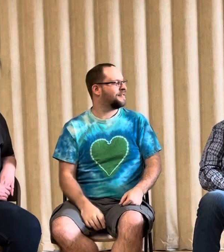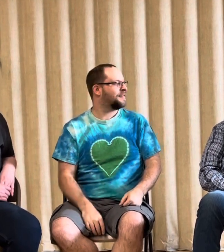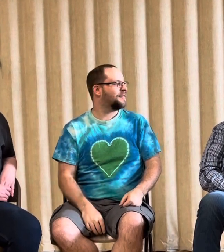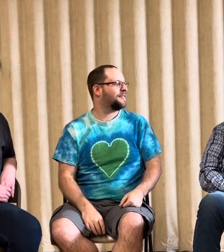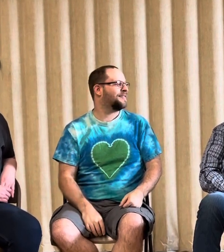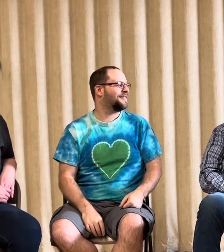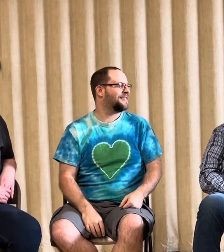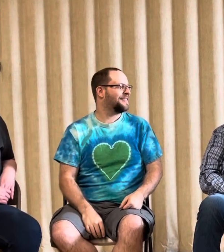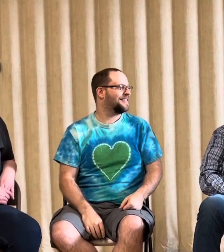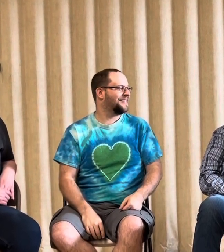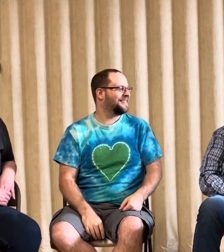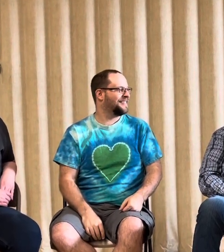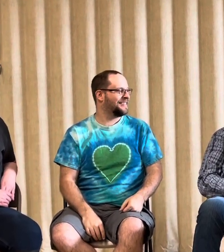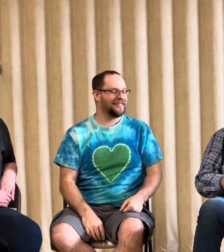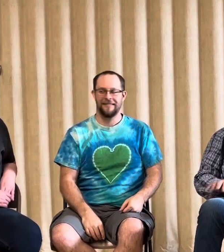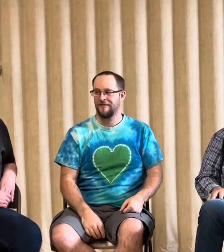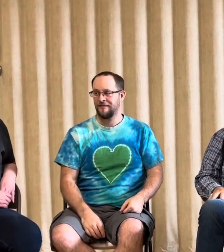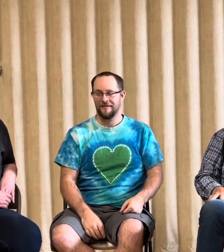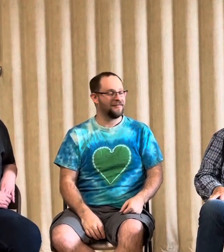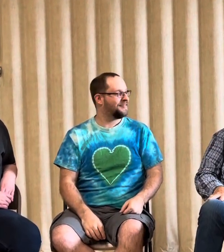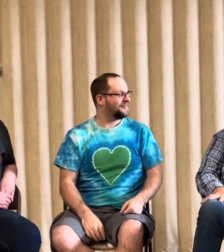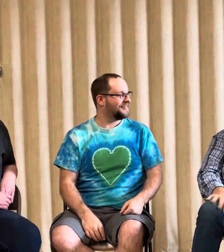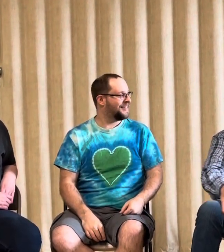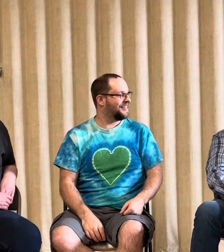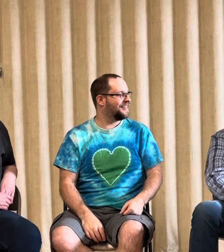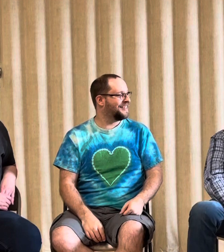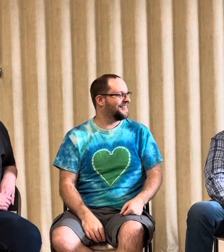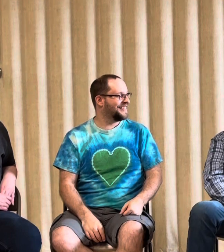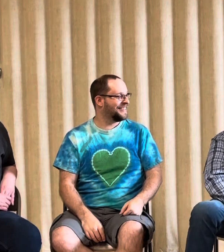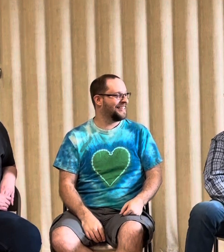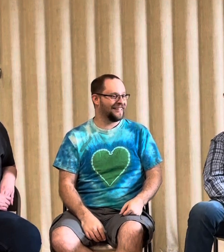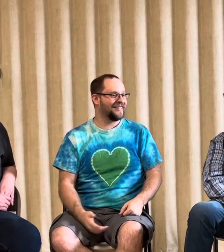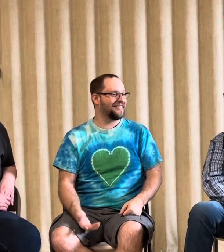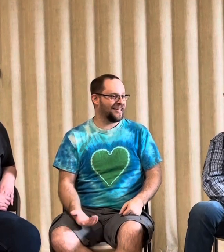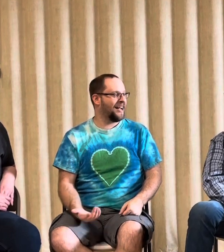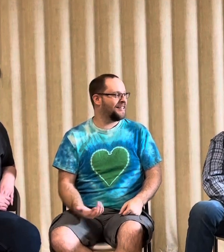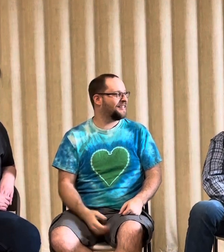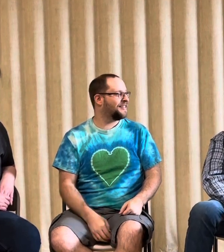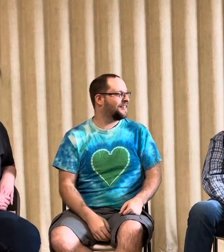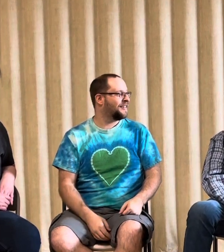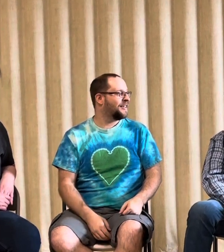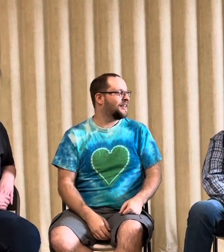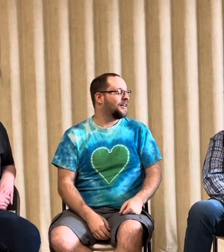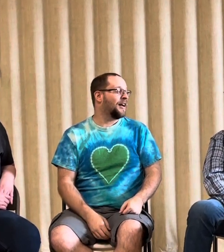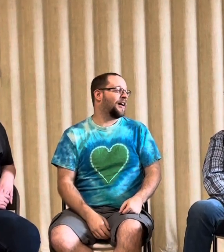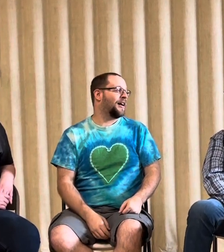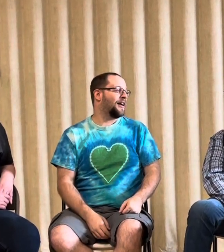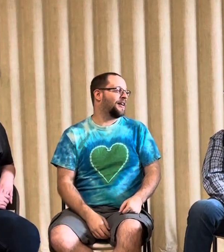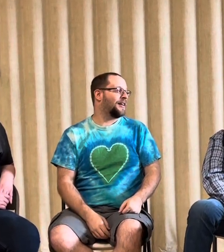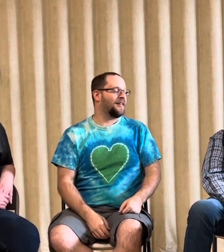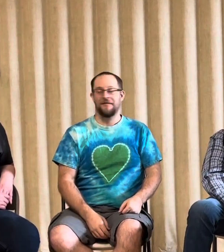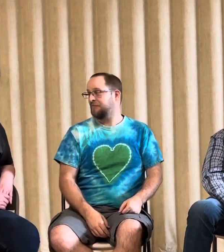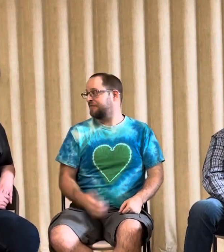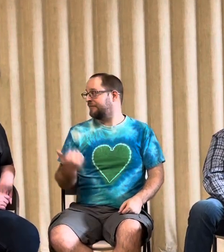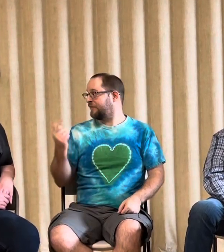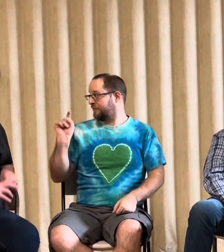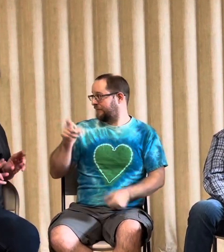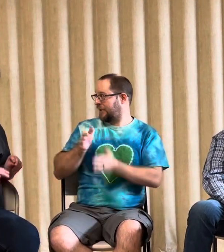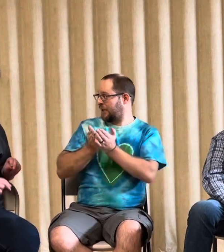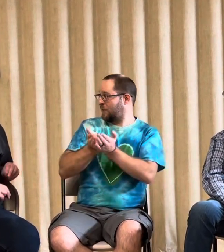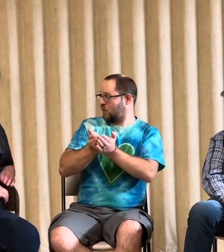can't get financing. BUSTER: That's why I was asking your grandma. She needed a boat. CALI: She does not need a boat. BUSTER: Kyleigh needs a boat. She's gonna buy